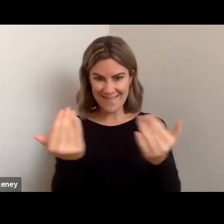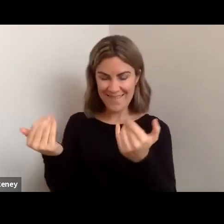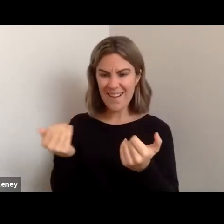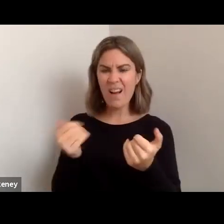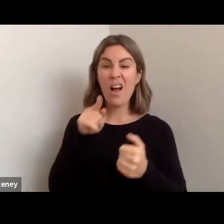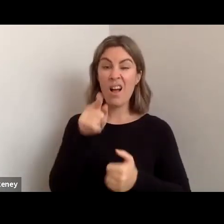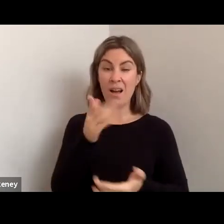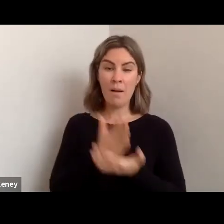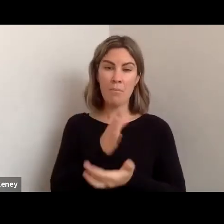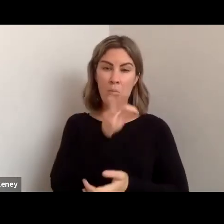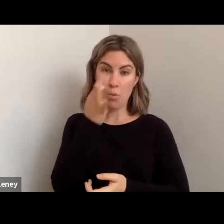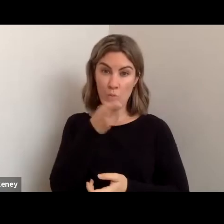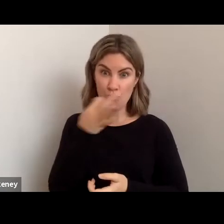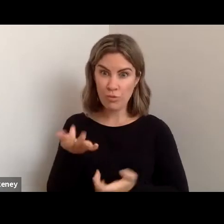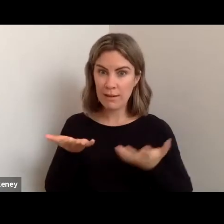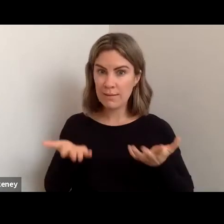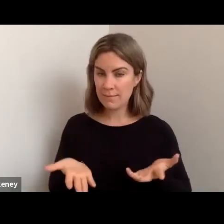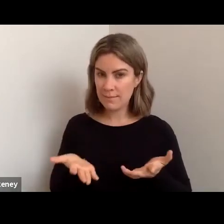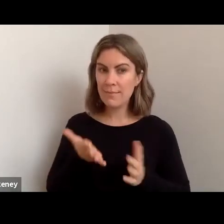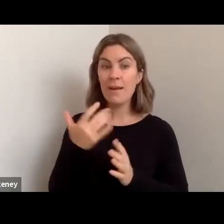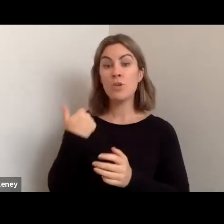So if we have a page that has earned a lot of attention and a lot of